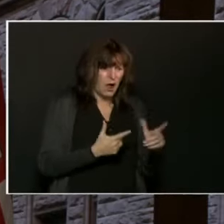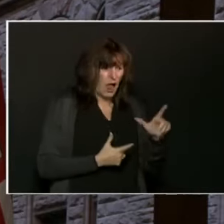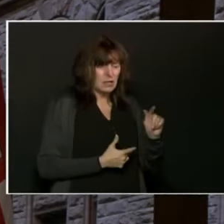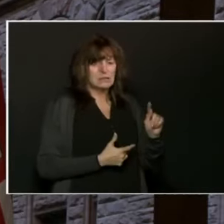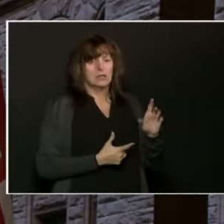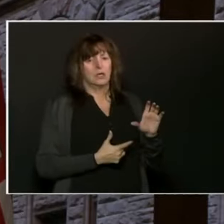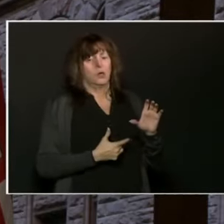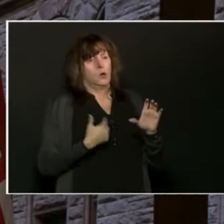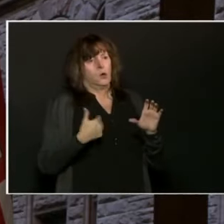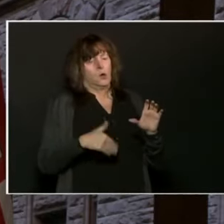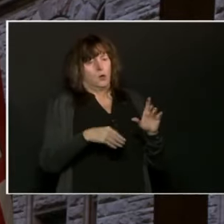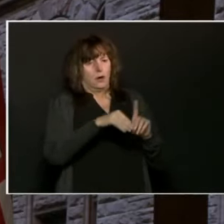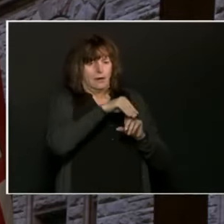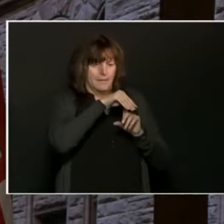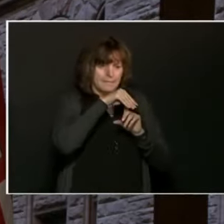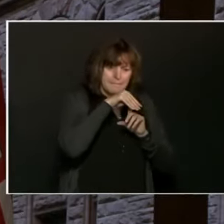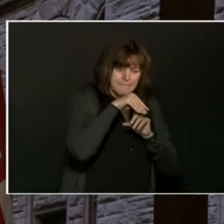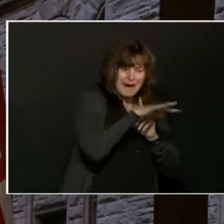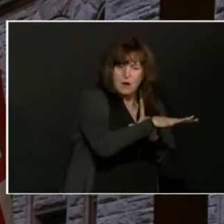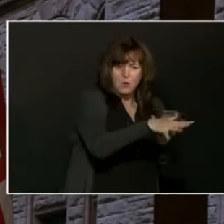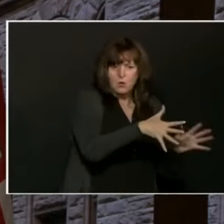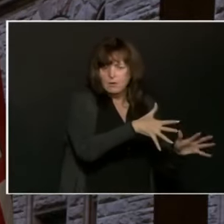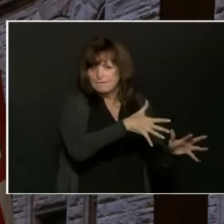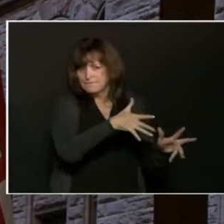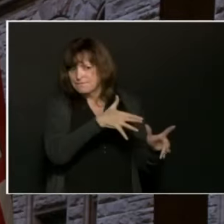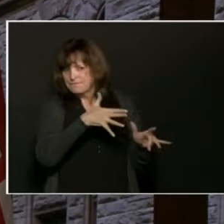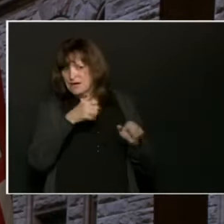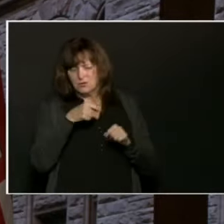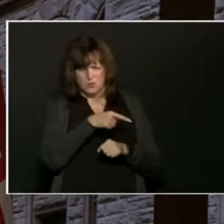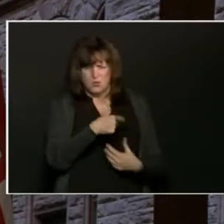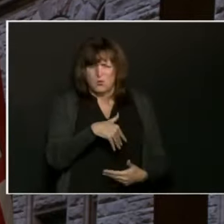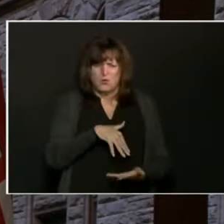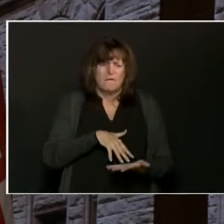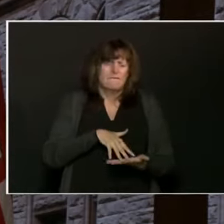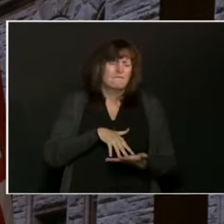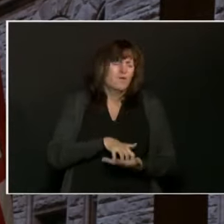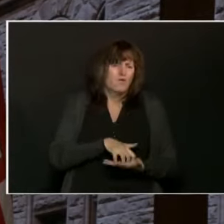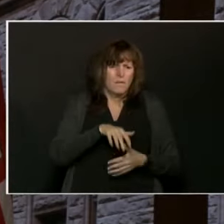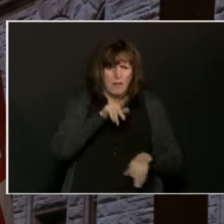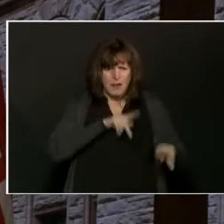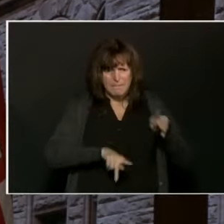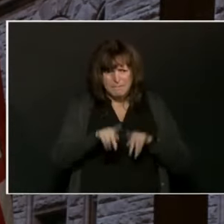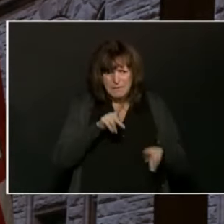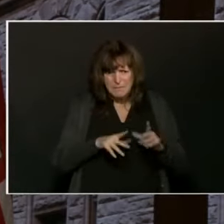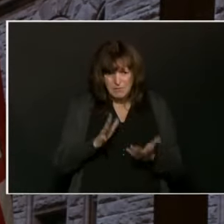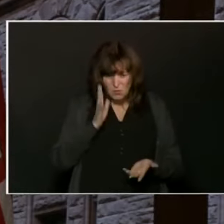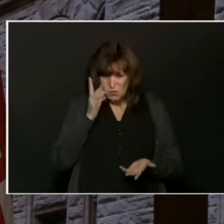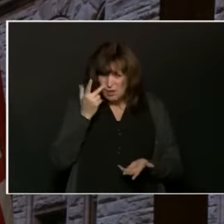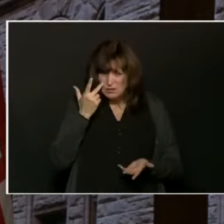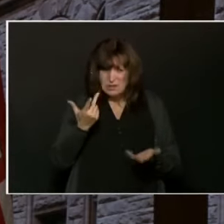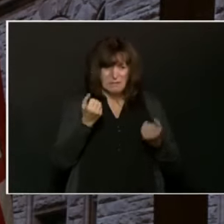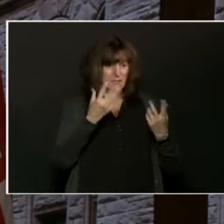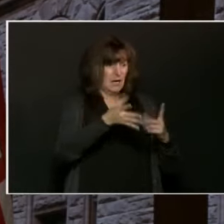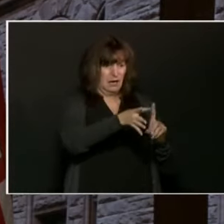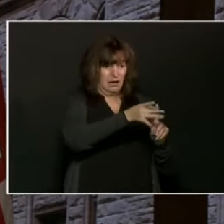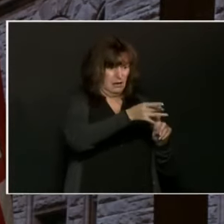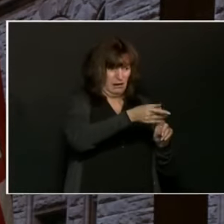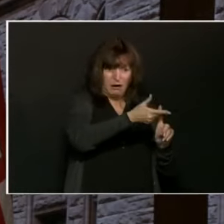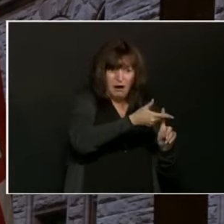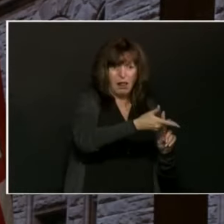SPROUT INTO THESE SETTINGS. AND SOME OF THE SETTINGS LIKE LONG-TERM CARE FACILITIES, IT